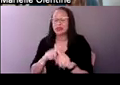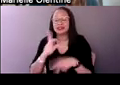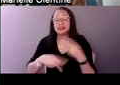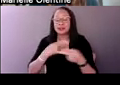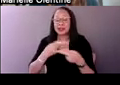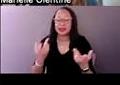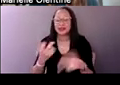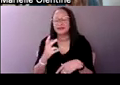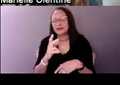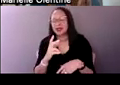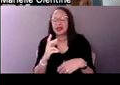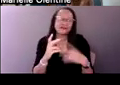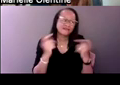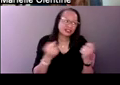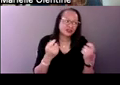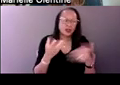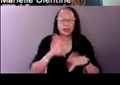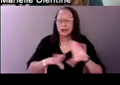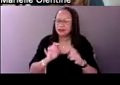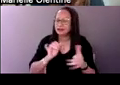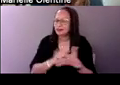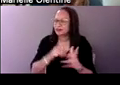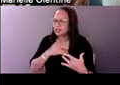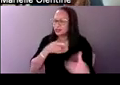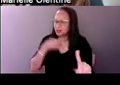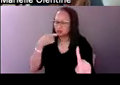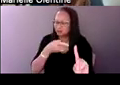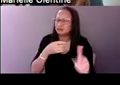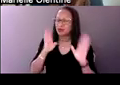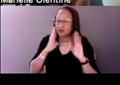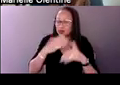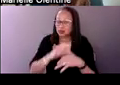thousands of people to attend. That won't actually happen. For documentaries, you may want to prioritize subject